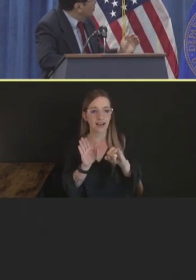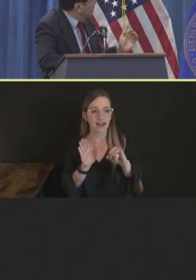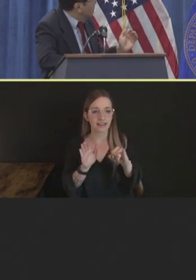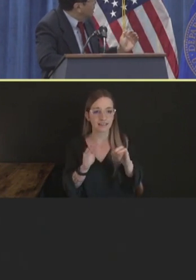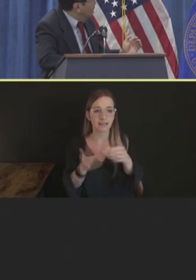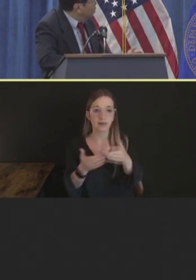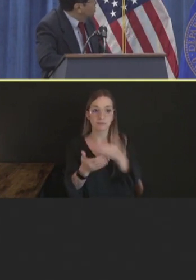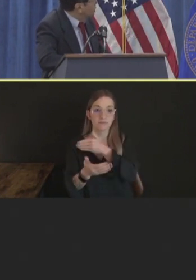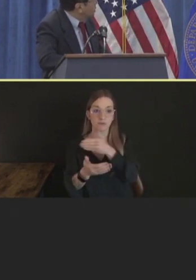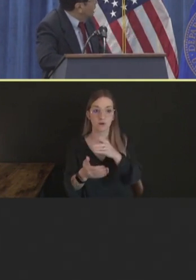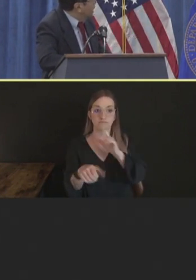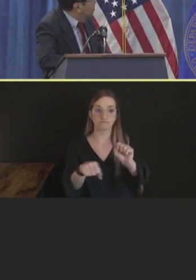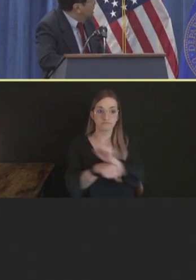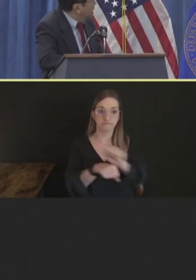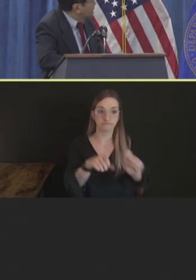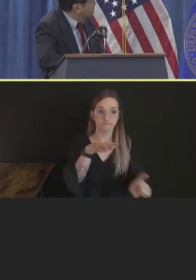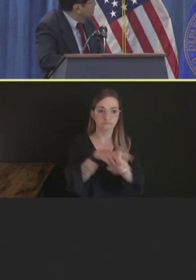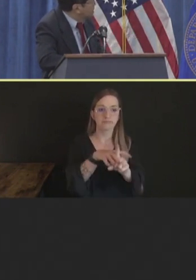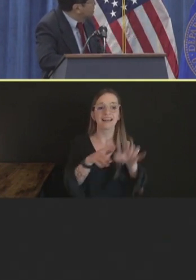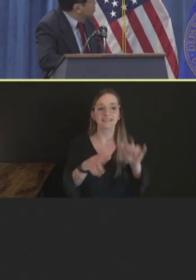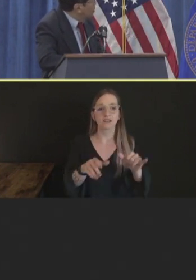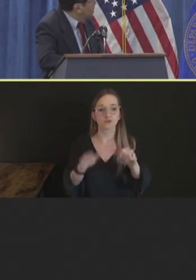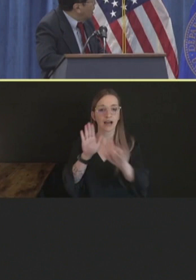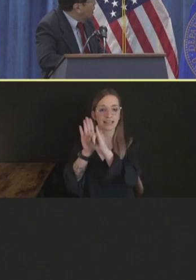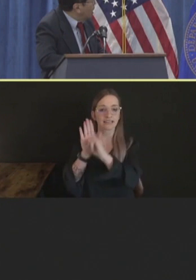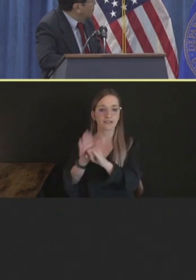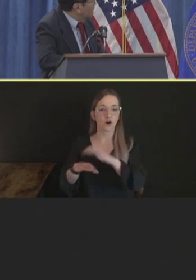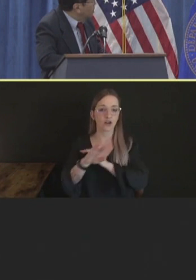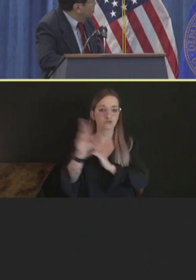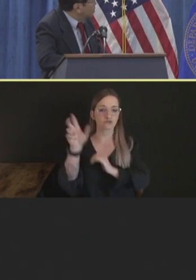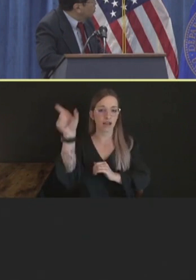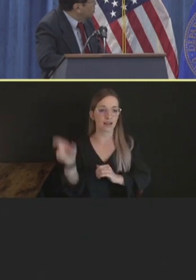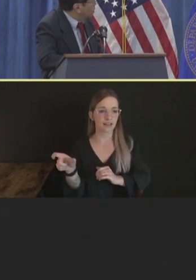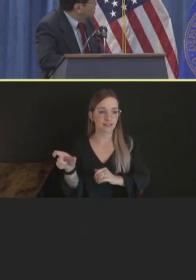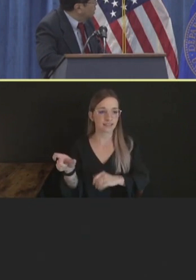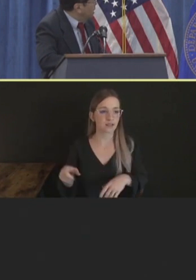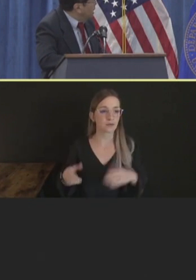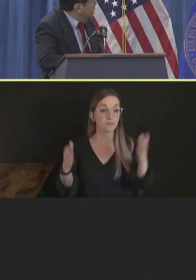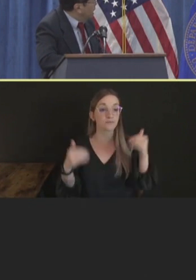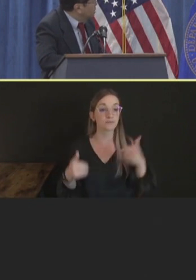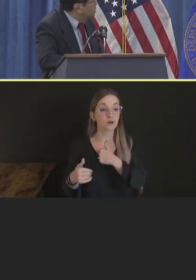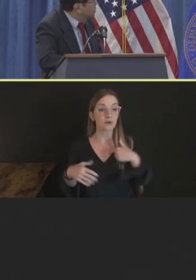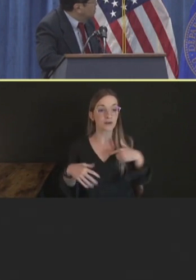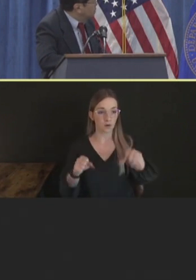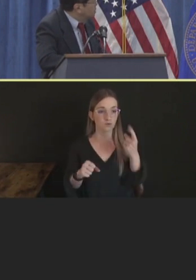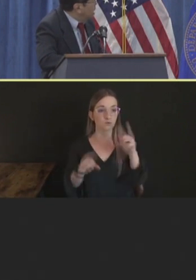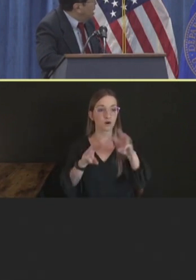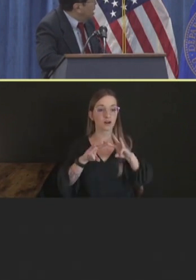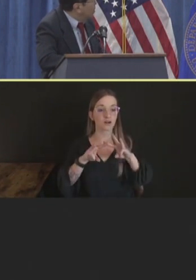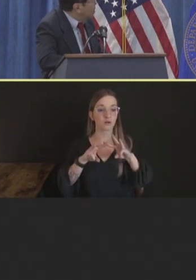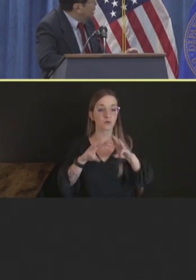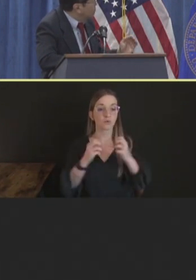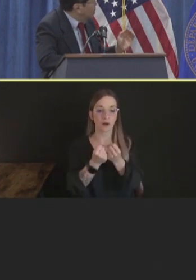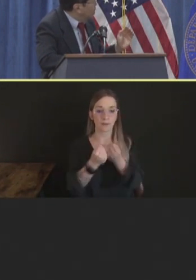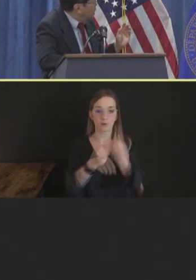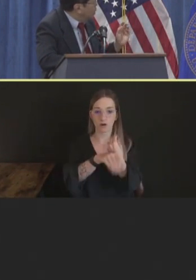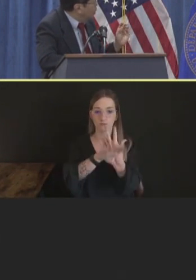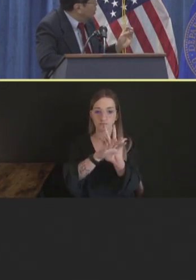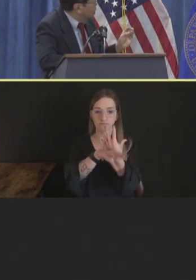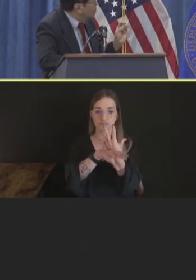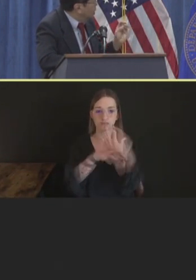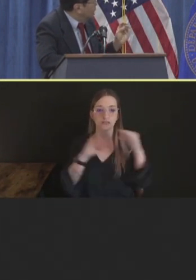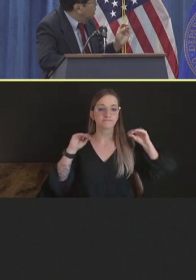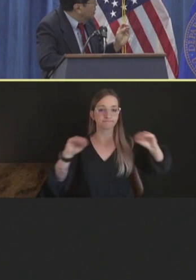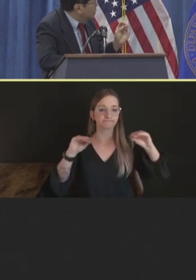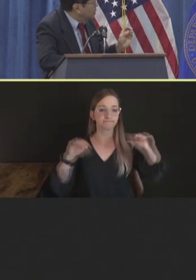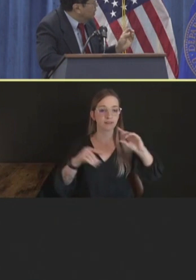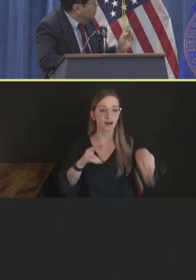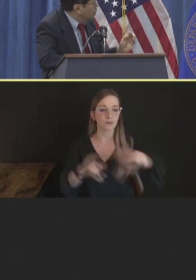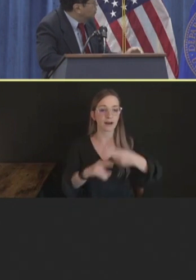We hosted a consensus webinar on vaccine-associated enhanced disease kind of early in March of